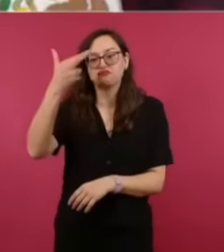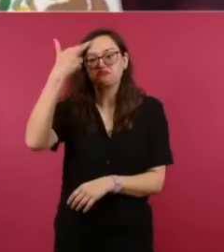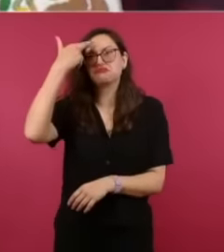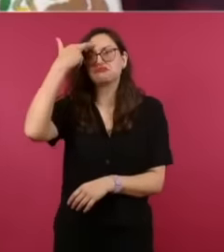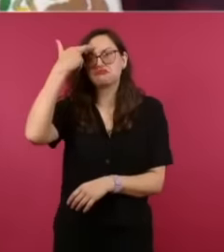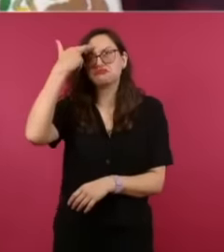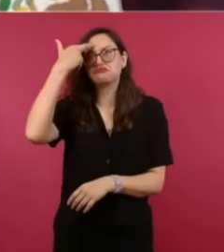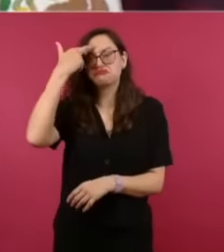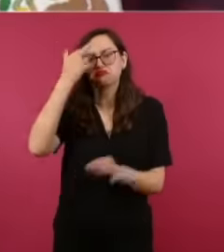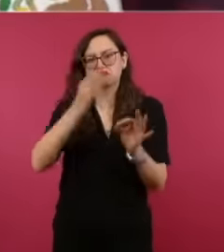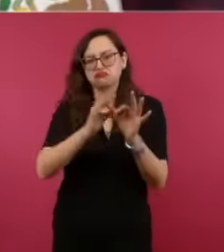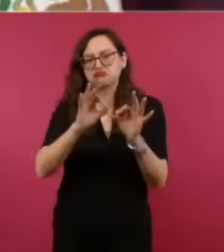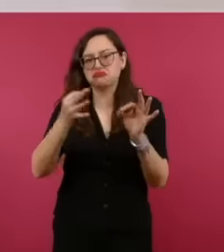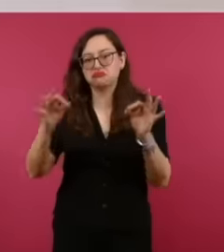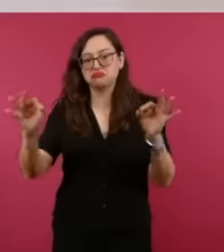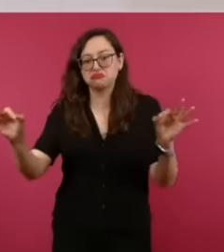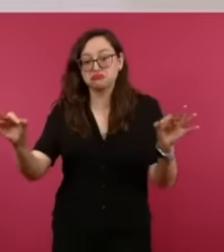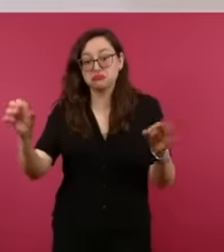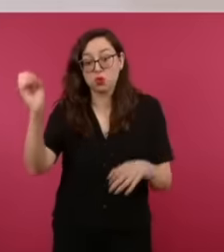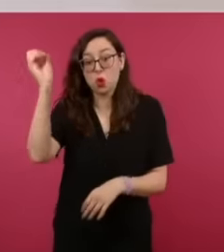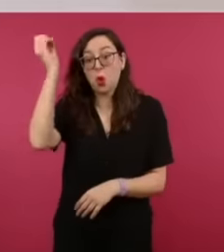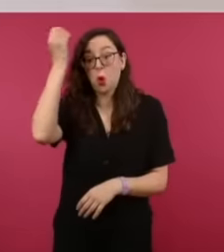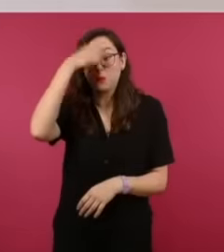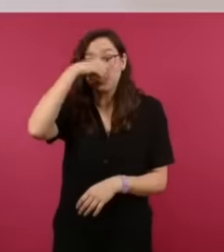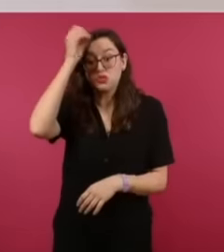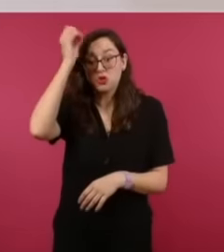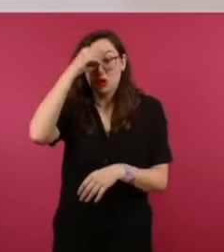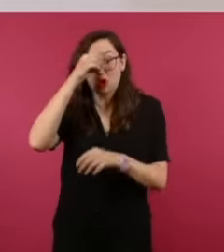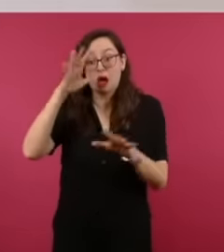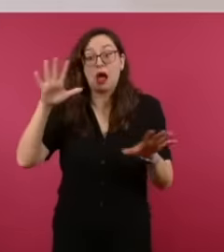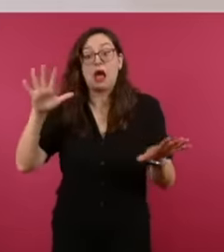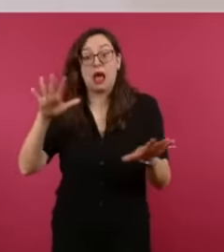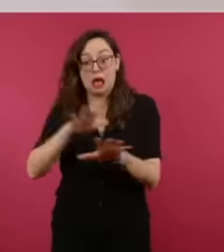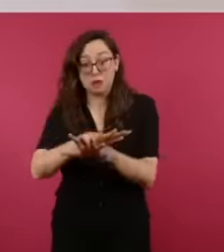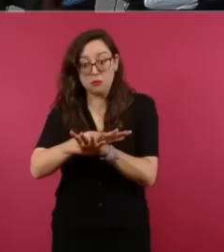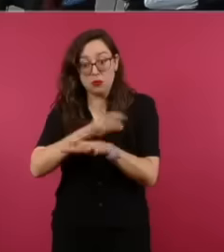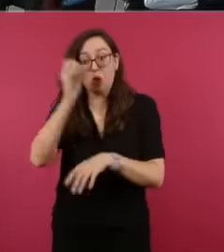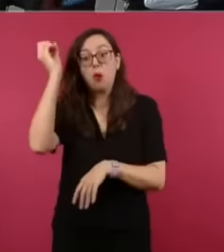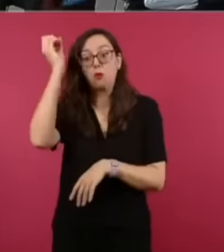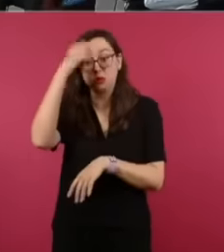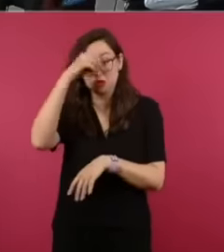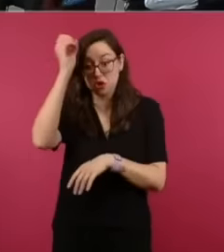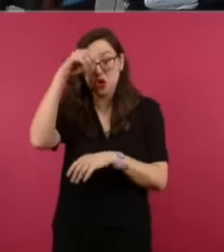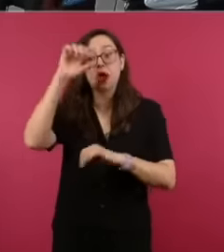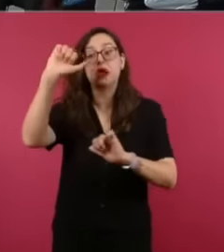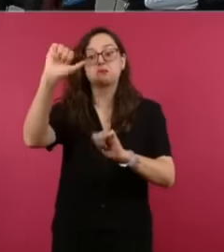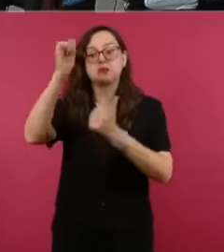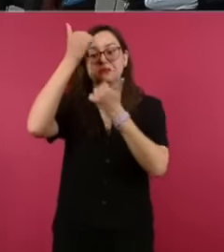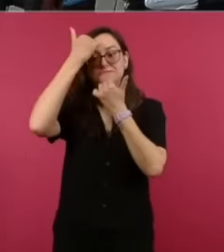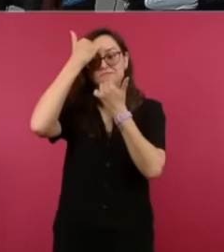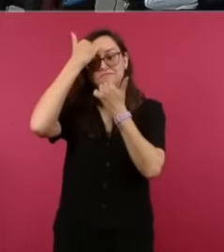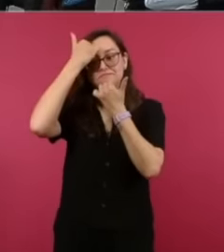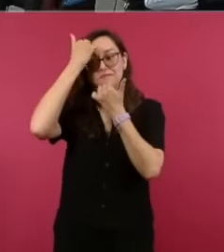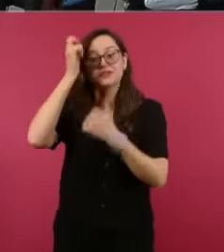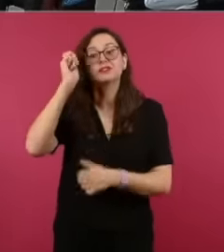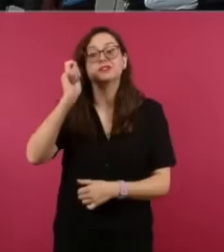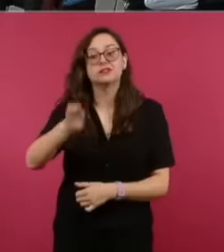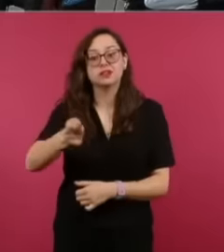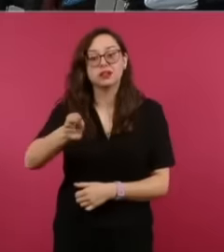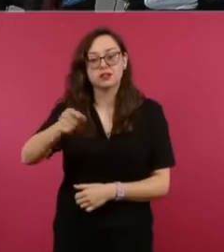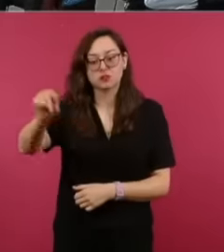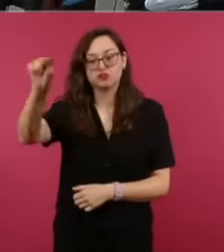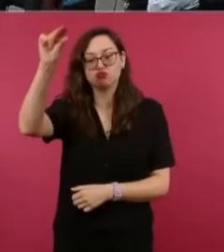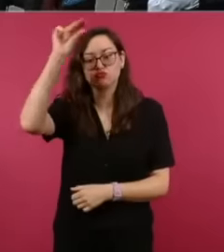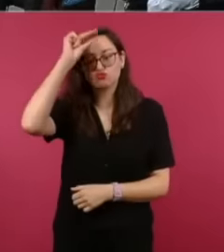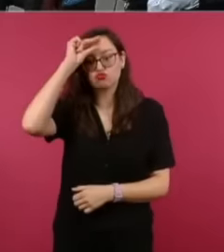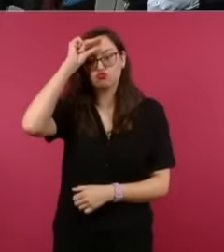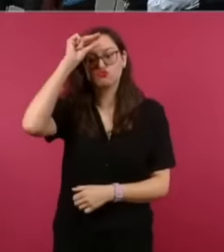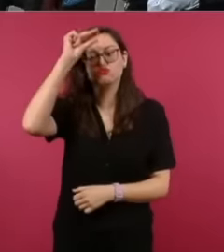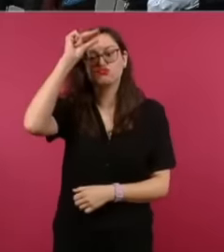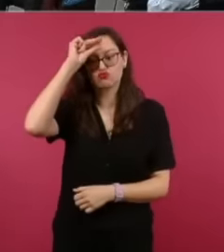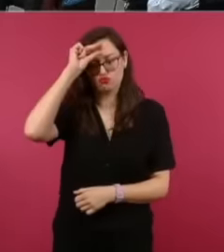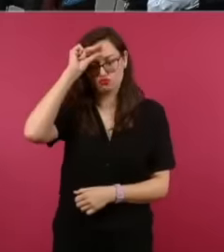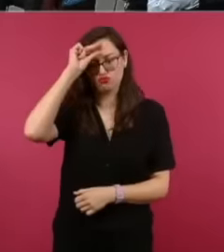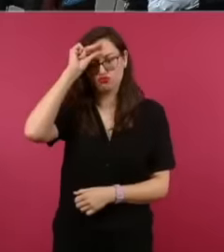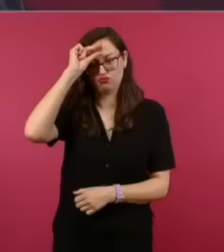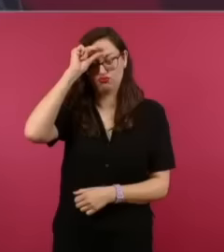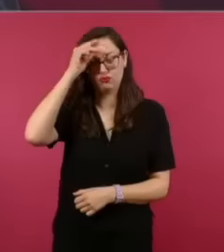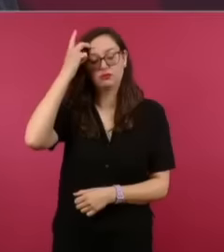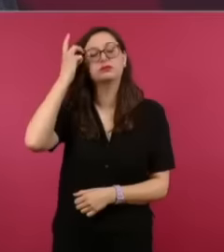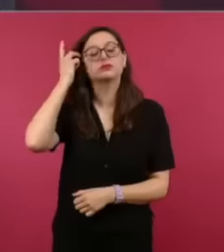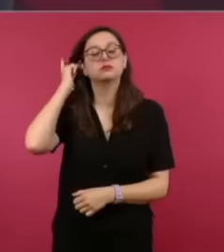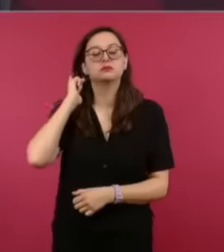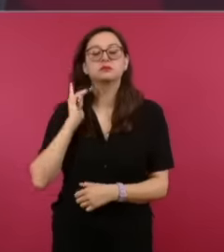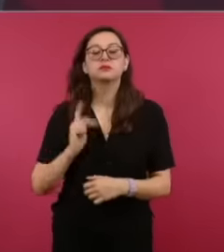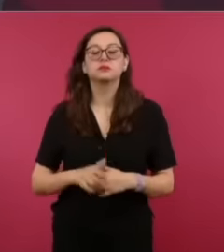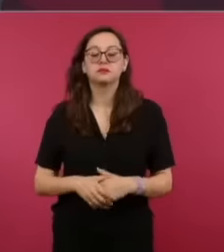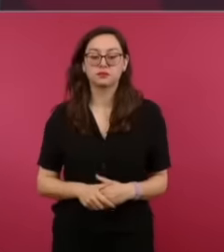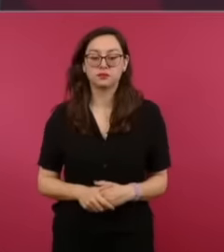mind and although I do not completely agree because I do not believe